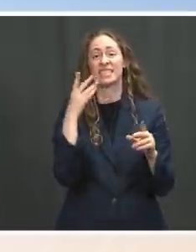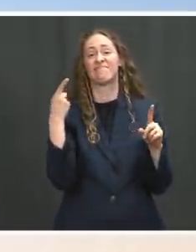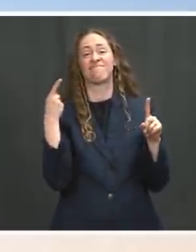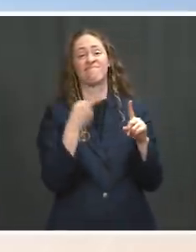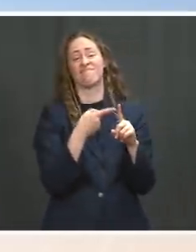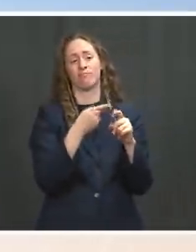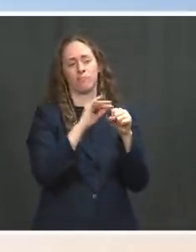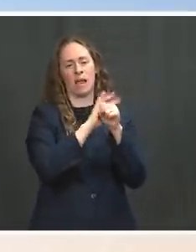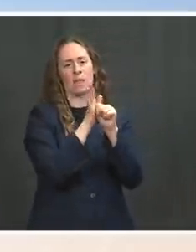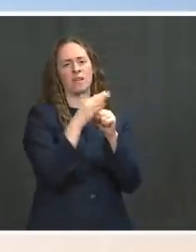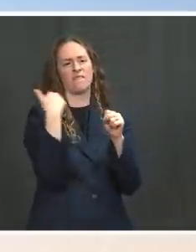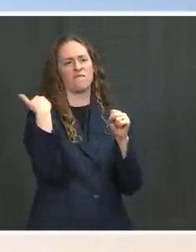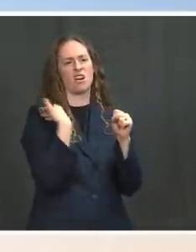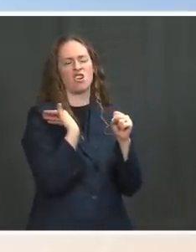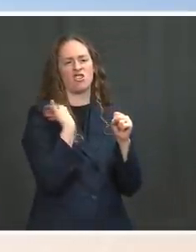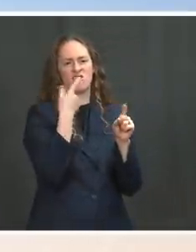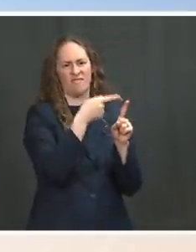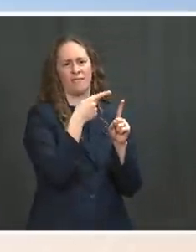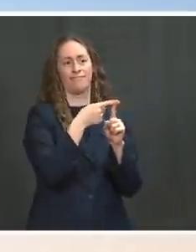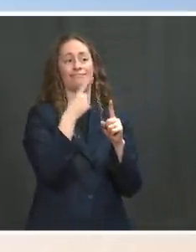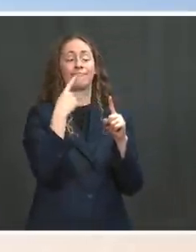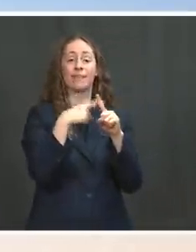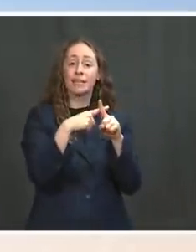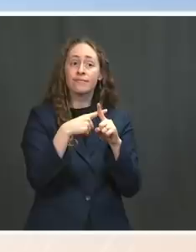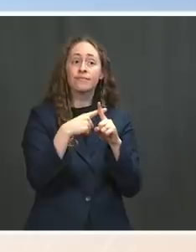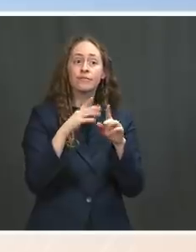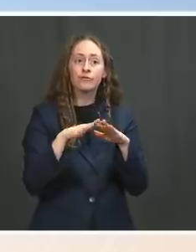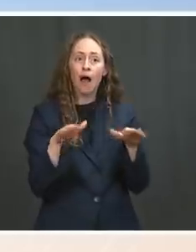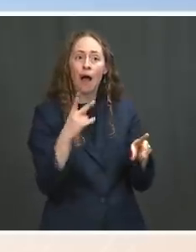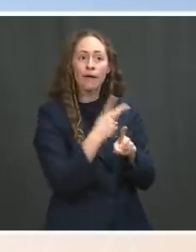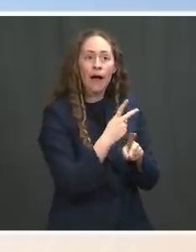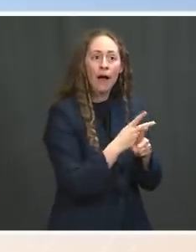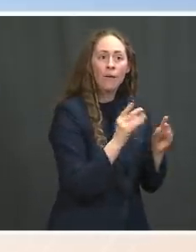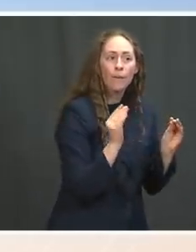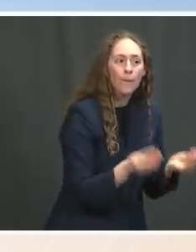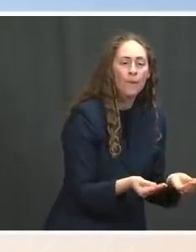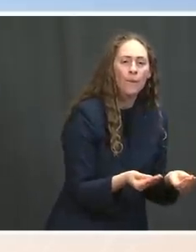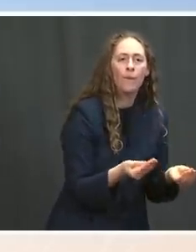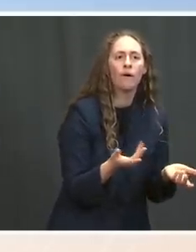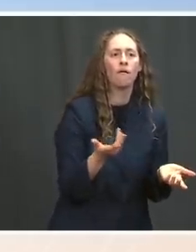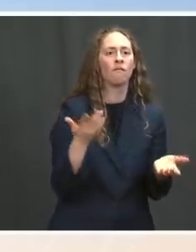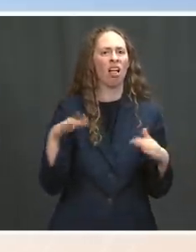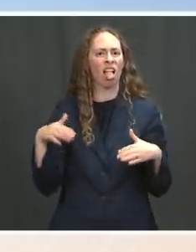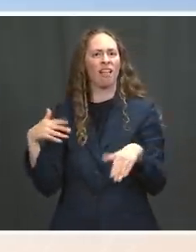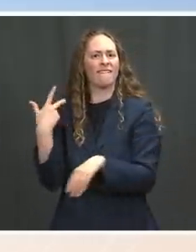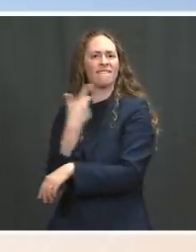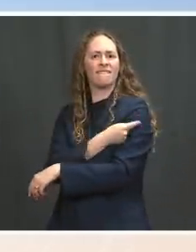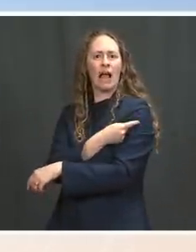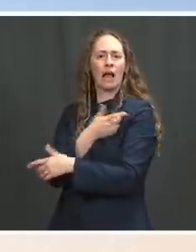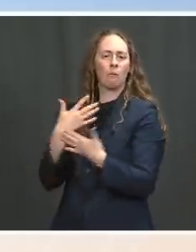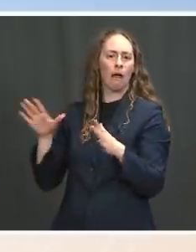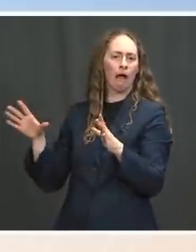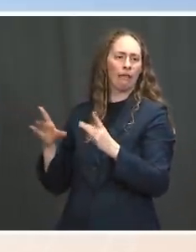And over several months, we've been creating about 500,000 jobs a month. The Press: So when President Biden says that, he's basically just putting it out there